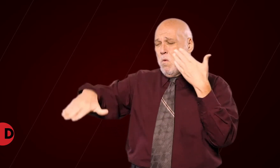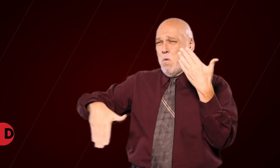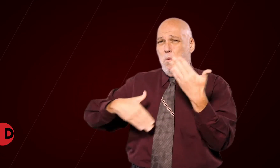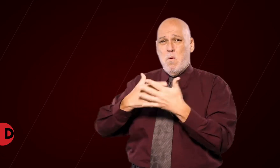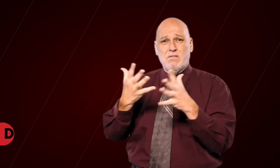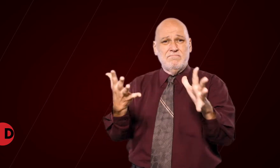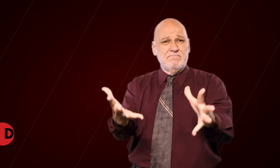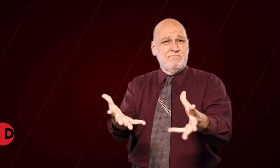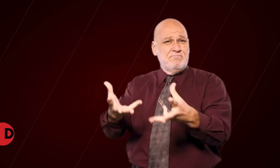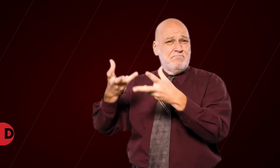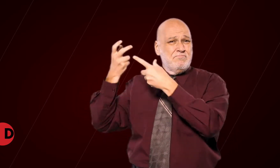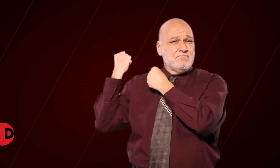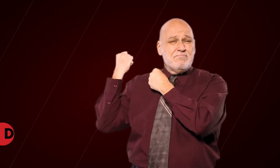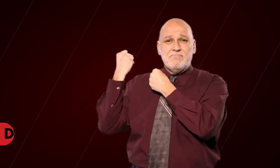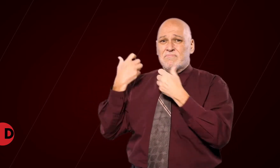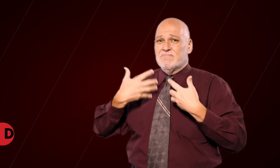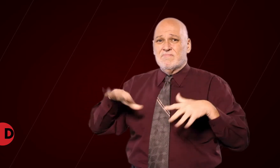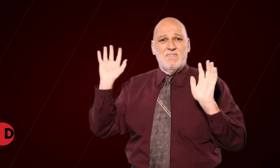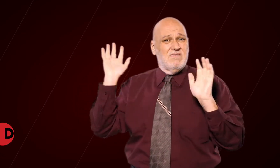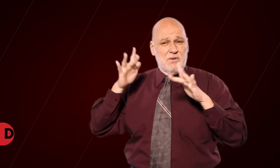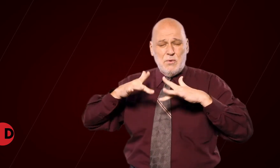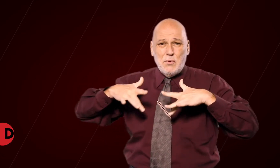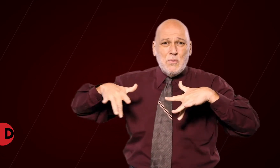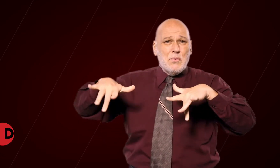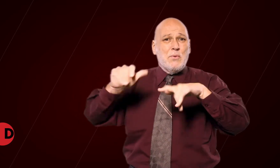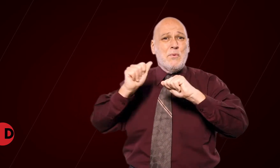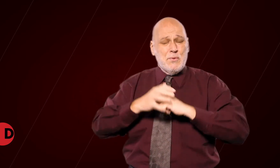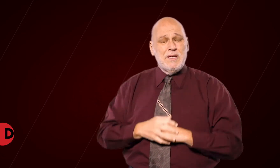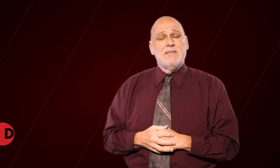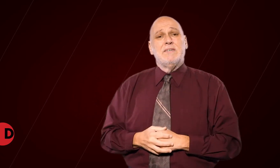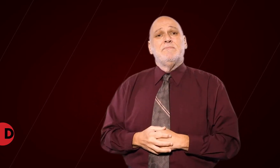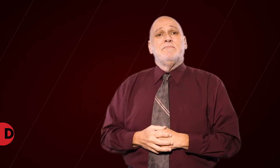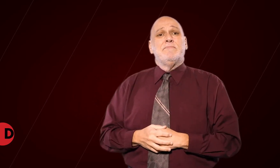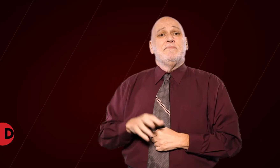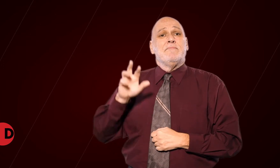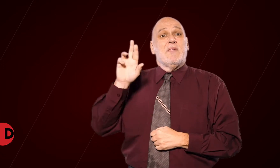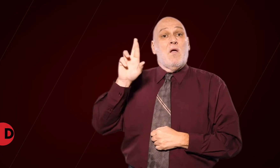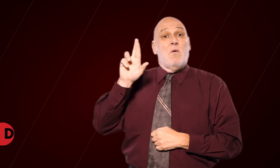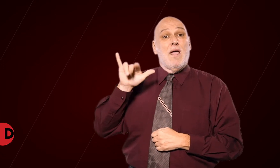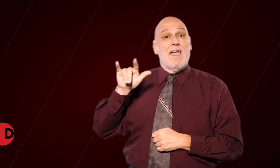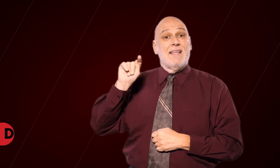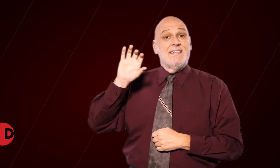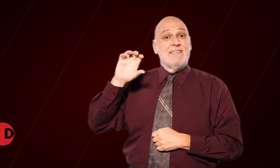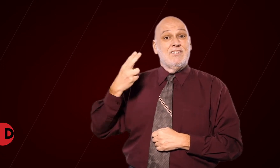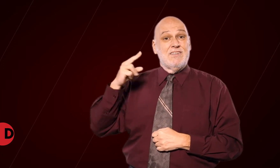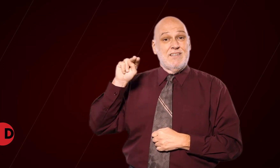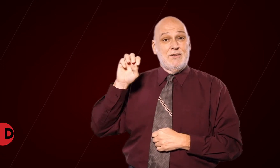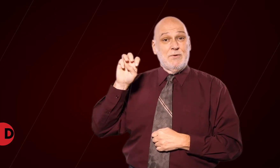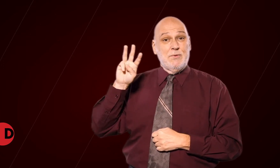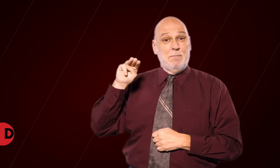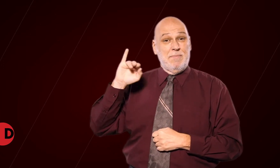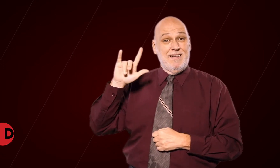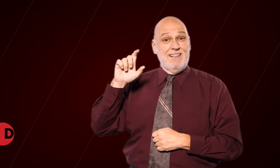Rytch Newmiller, CAD's secretary and treasurer,